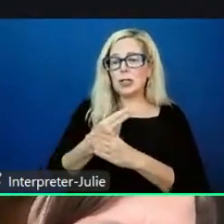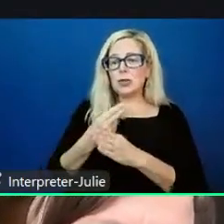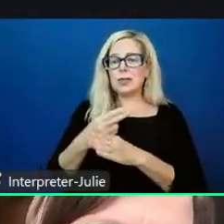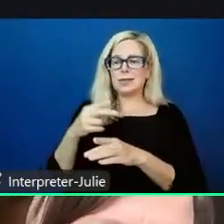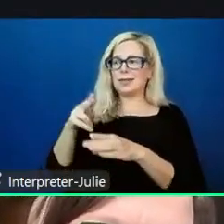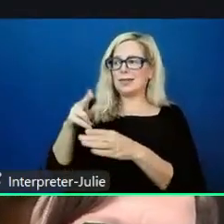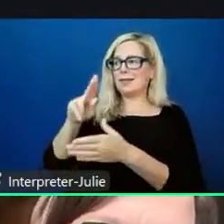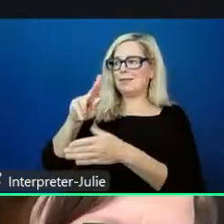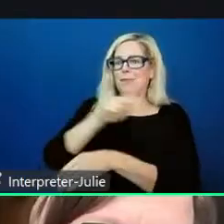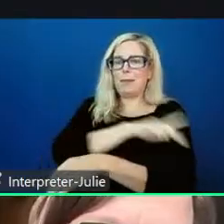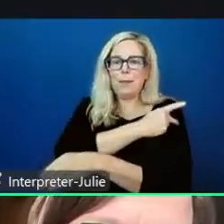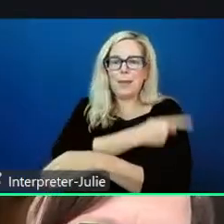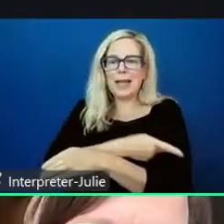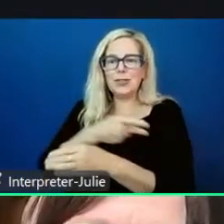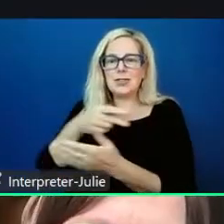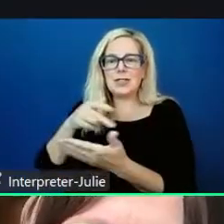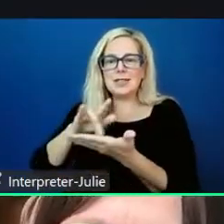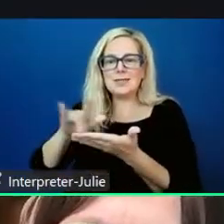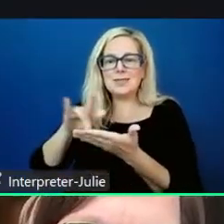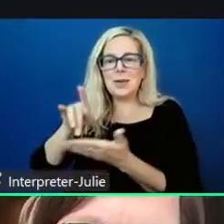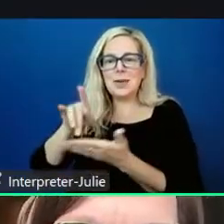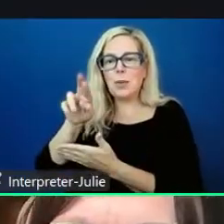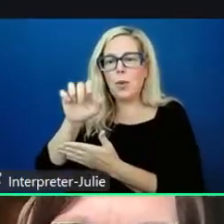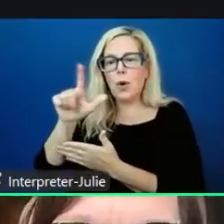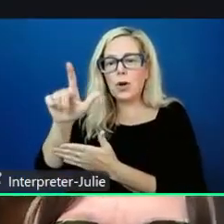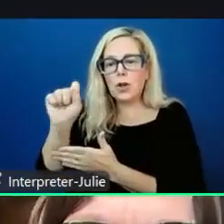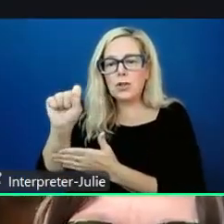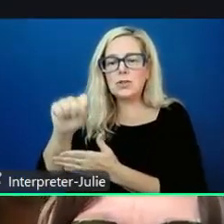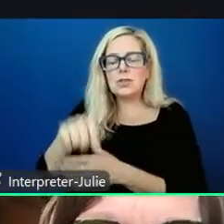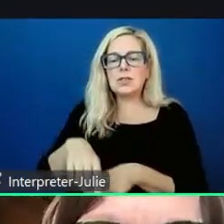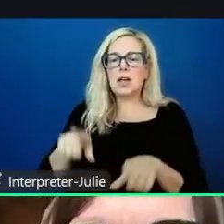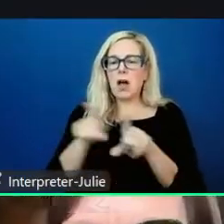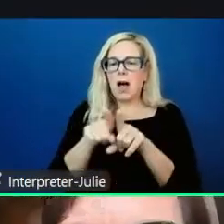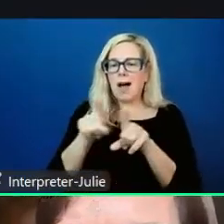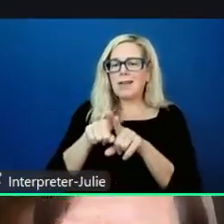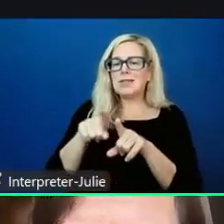And then advocacy such as section 5 0 4, addressing ableism and policy.